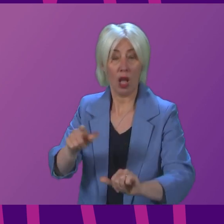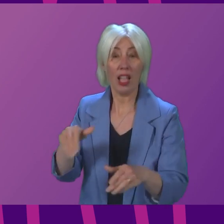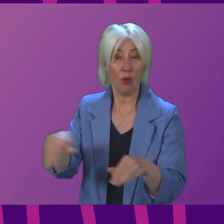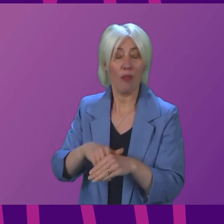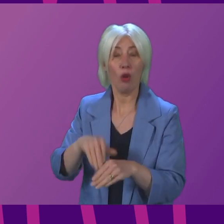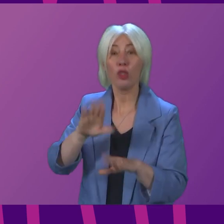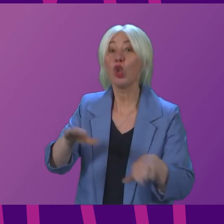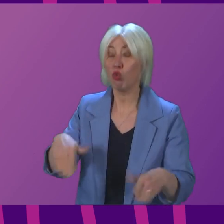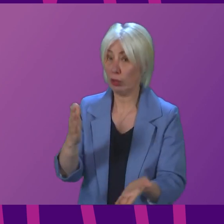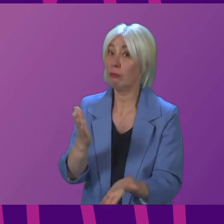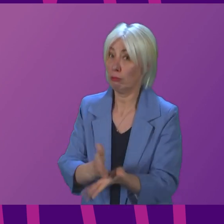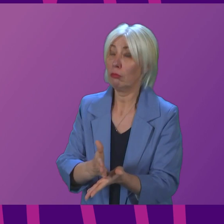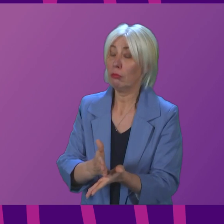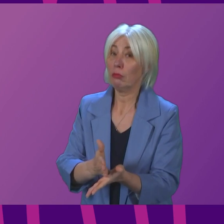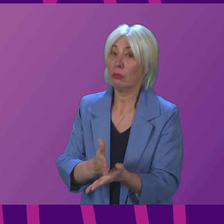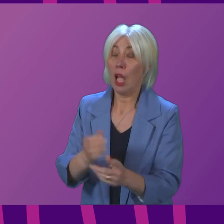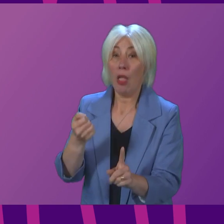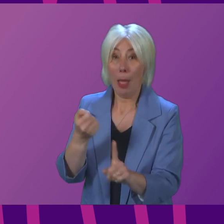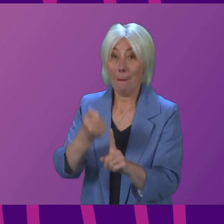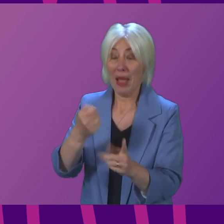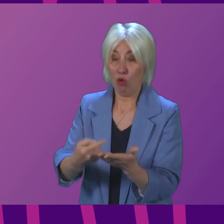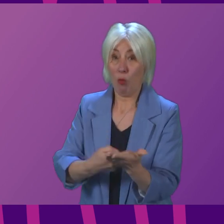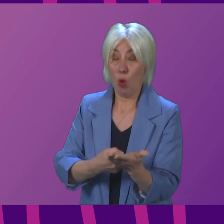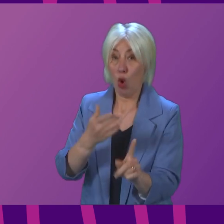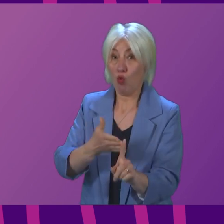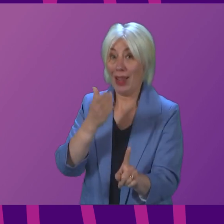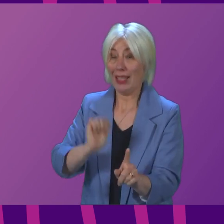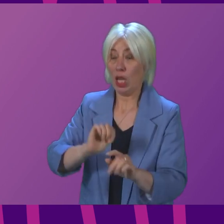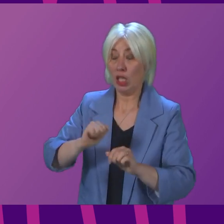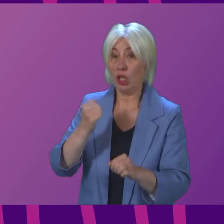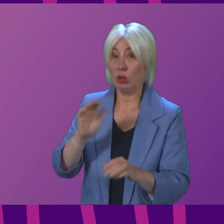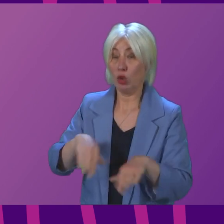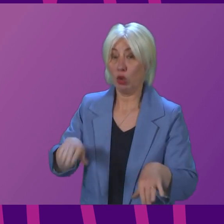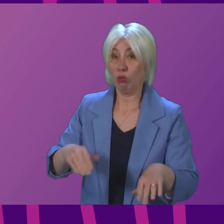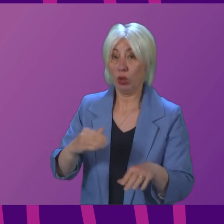I am pleased that the impact report recognises the Government’s work to ensure that children’s voices are heard.